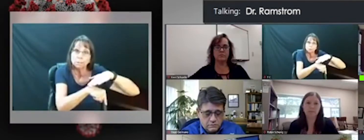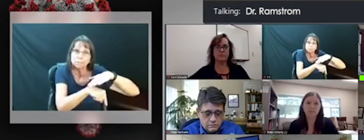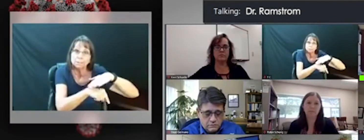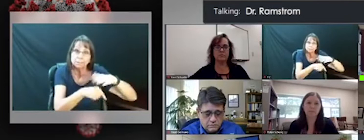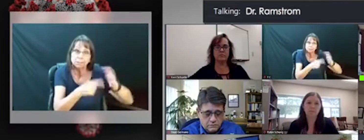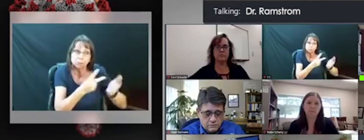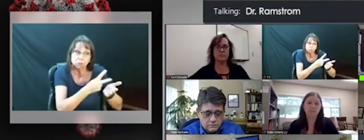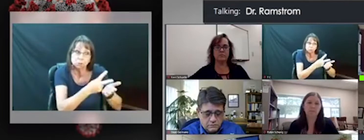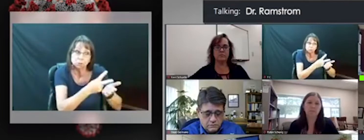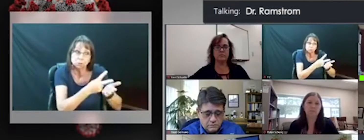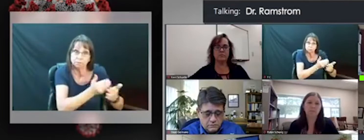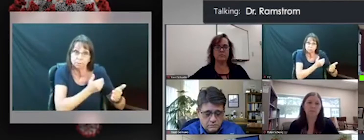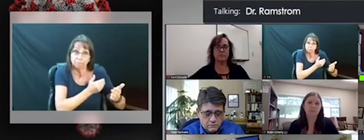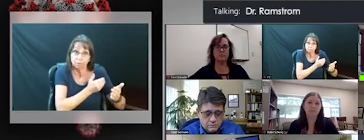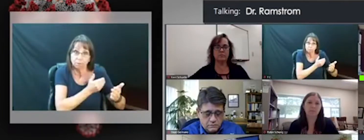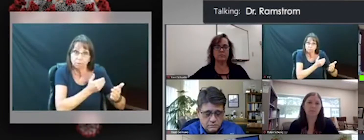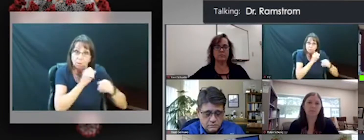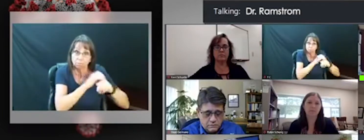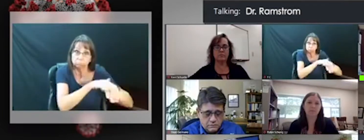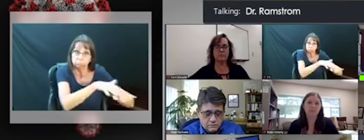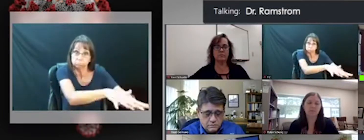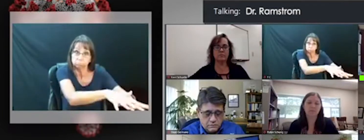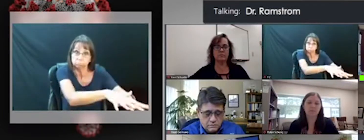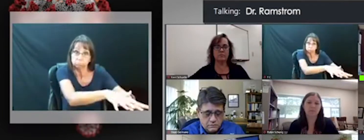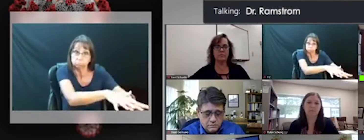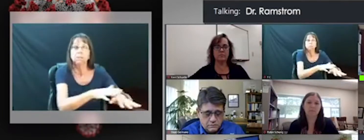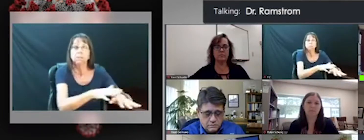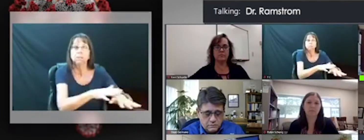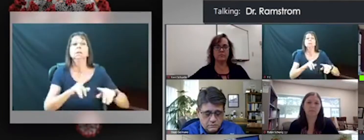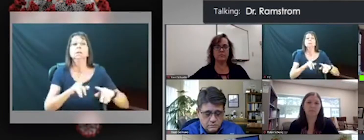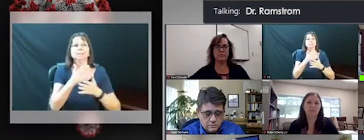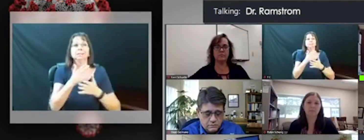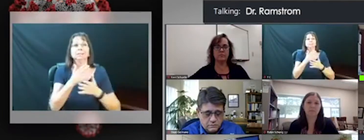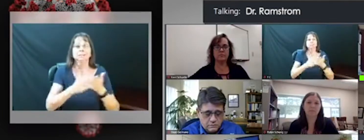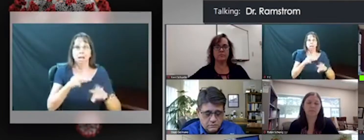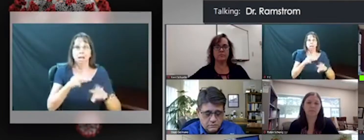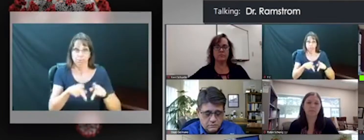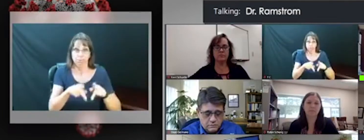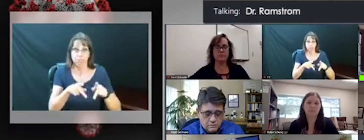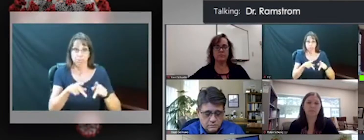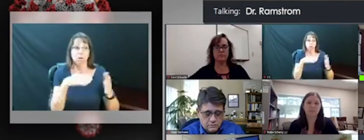some individuals tested positive subsequent to their arrival. So, it's hard to say if